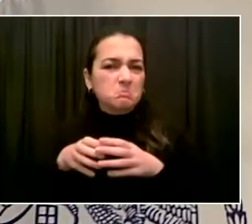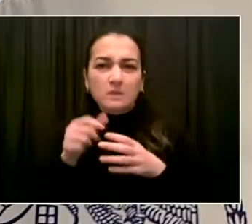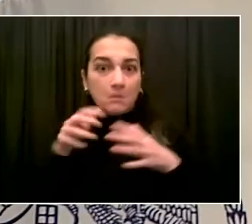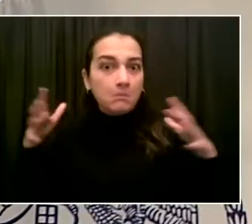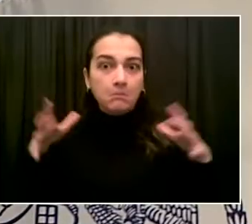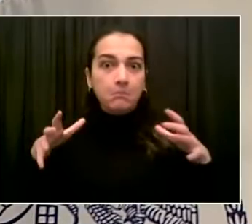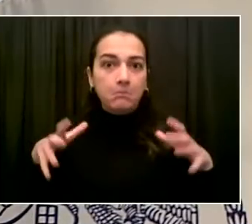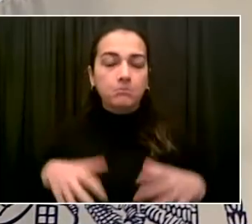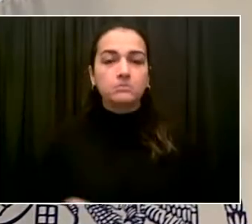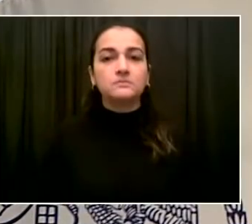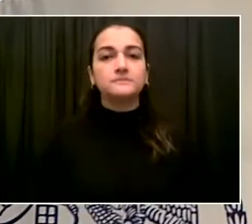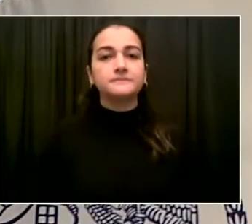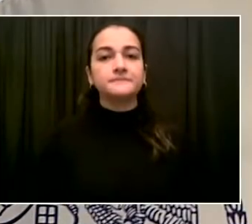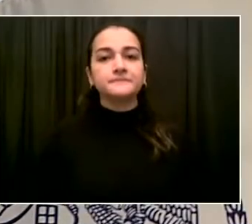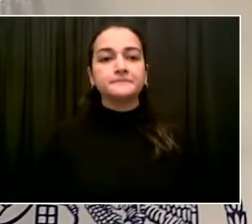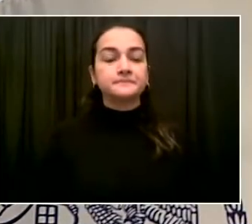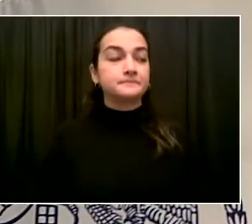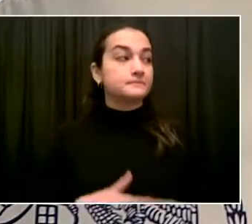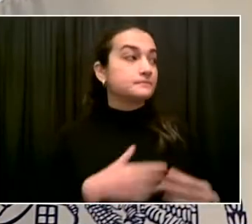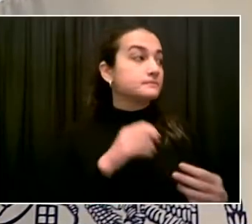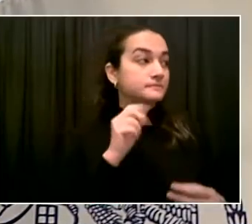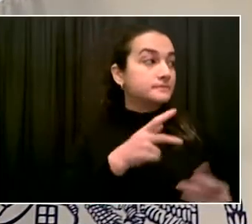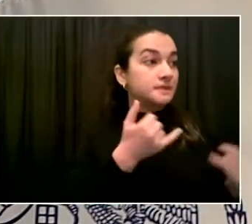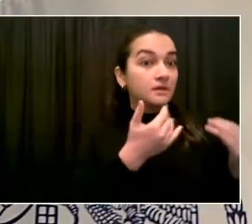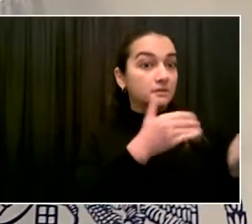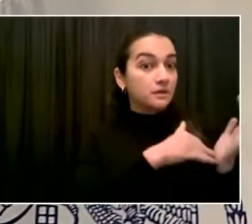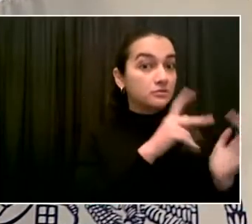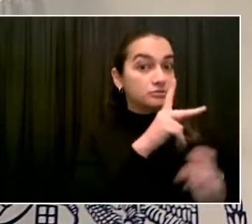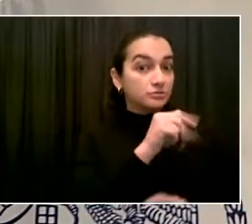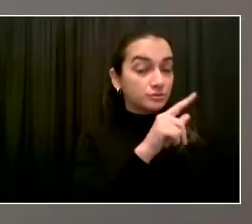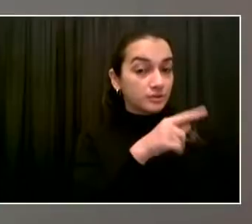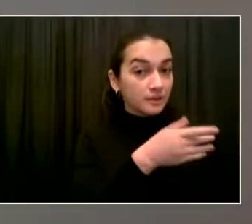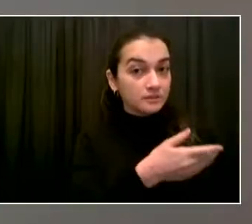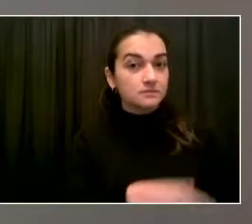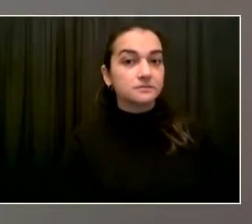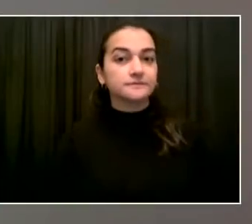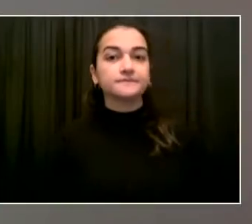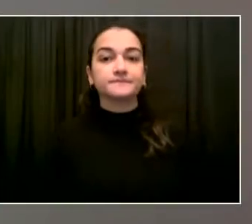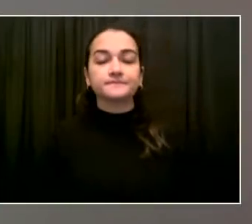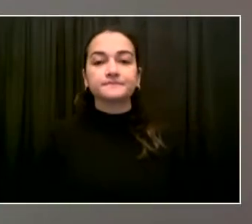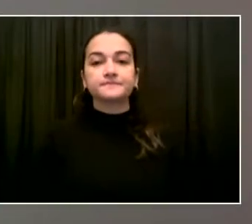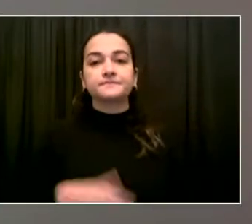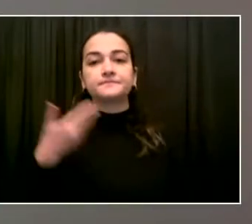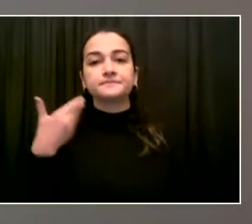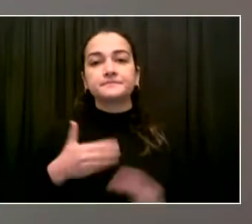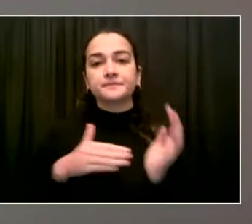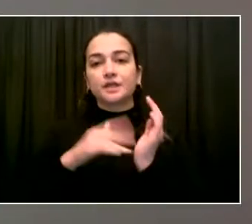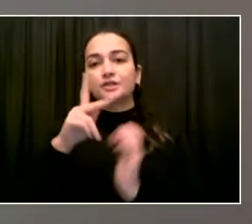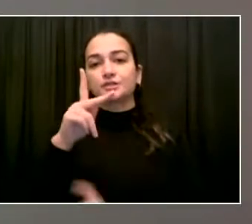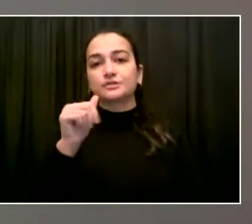EVERYONE IS GOING TO BE TESTED. DR. KATZ, DO YOU